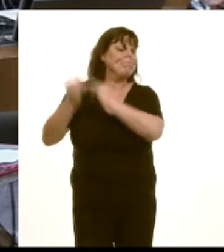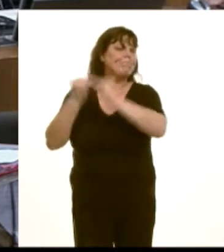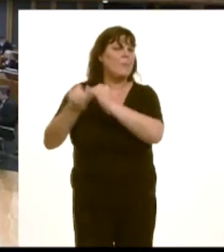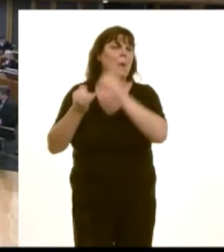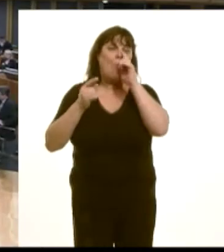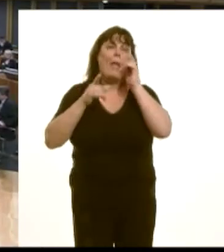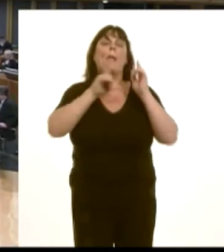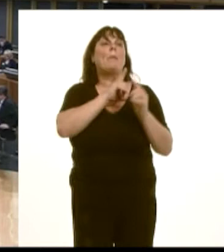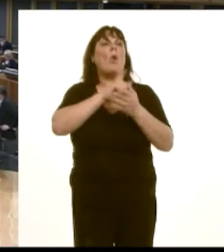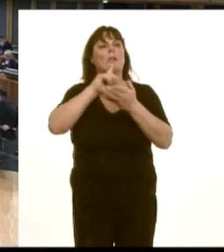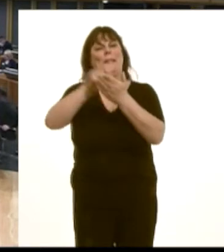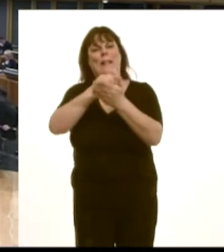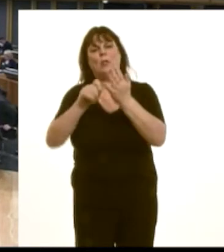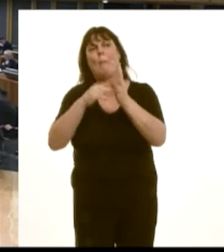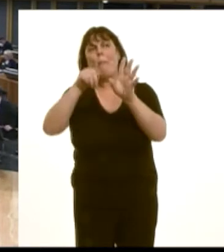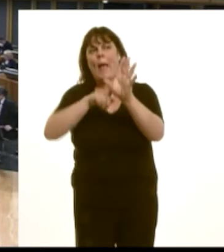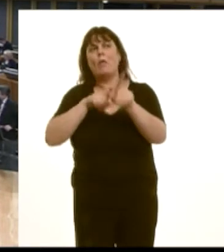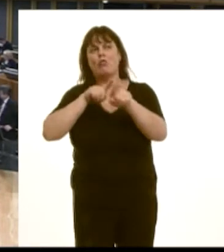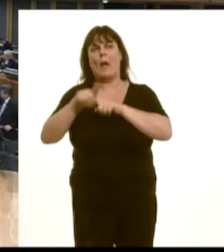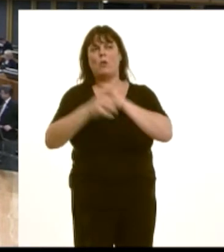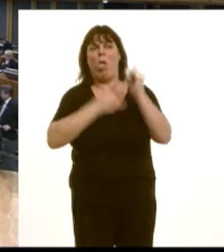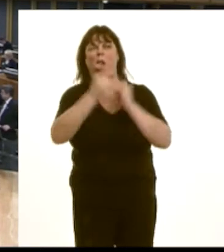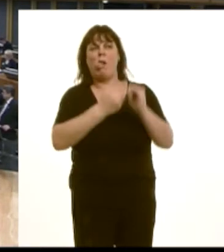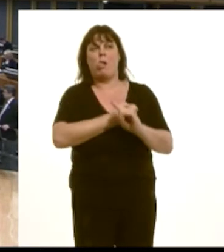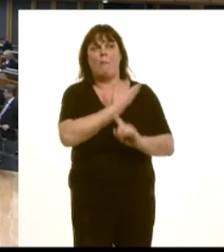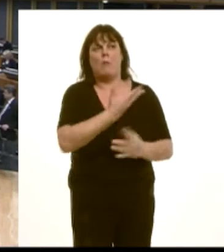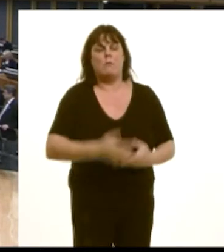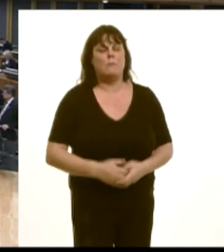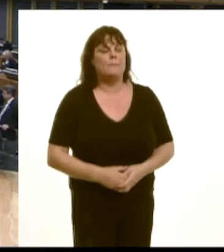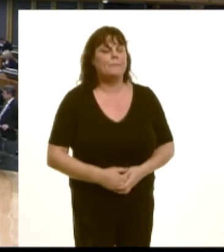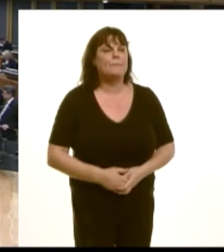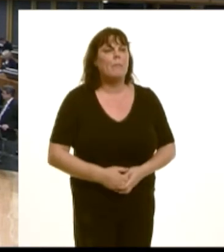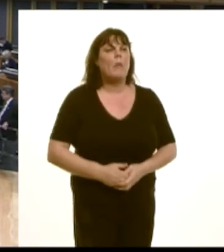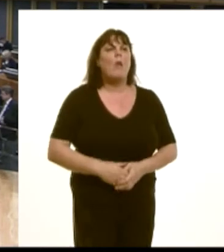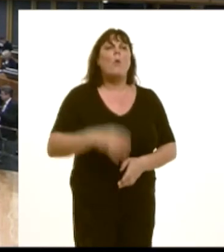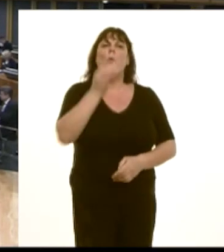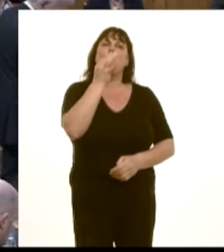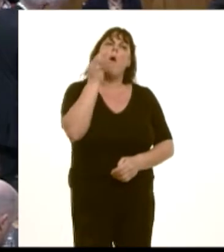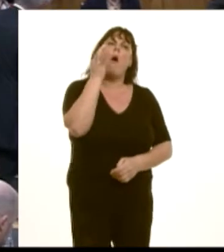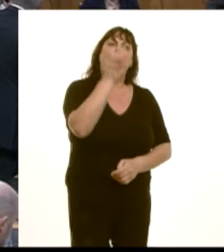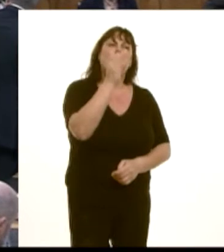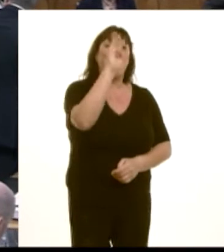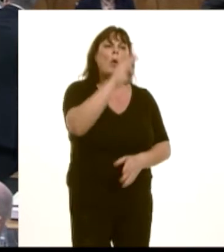Joyce Watson: 4. What is the Welsh Government doing to deal with violence committed against